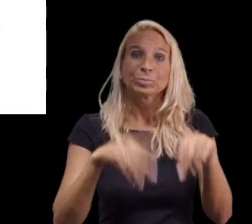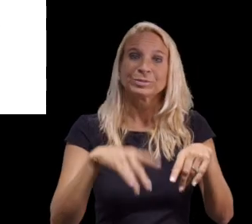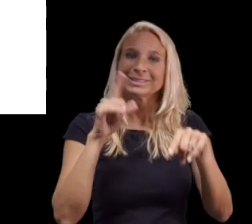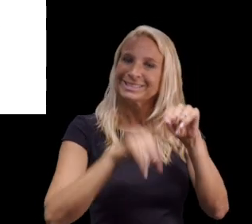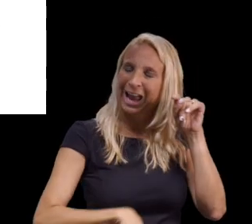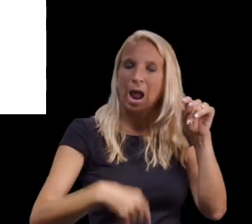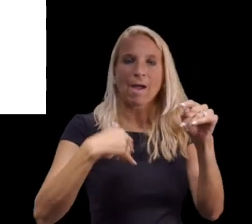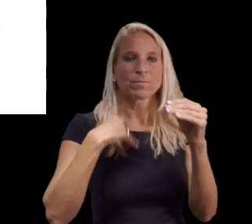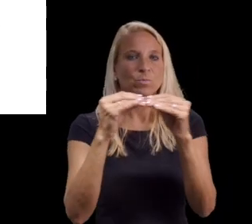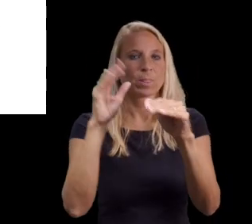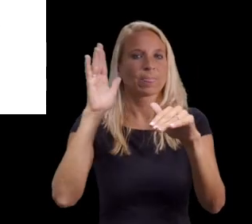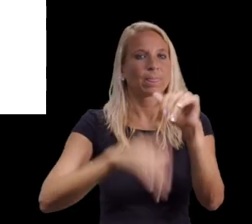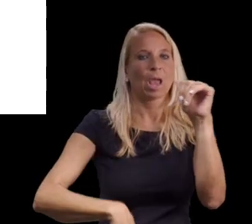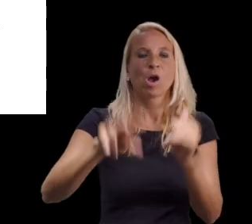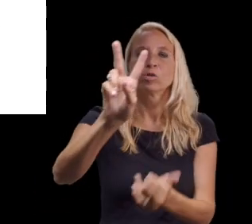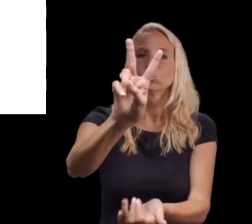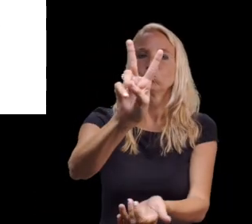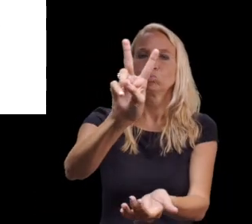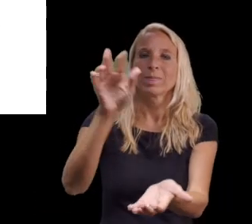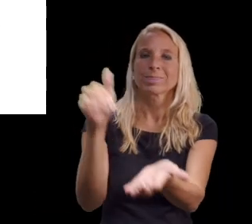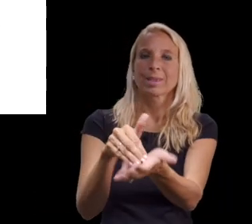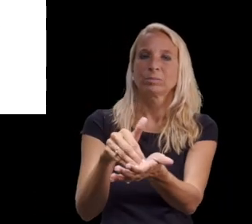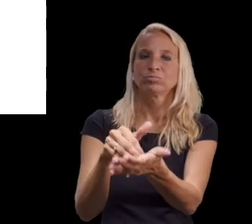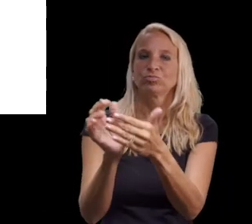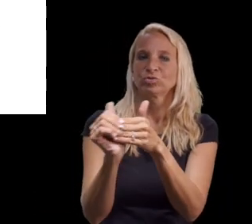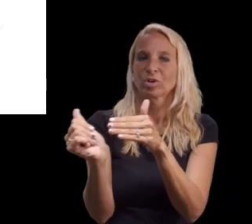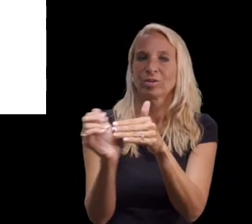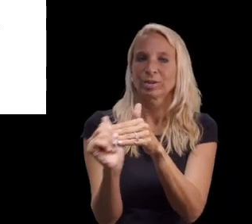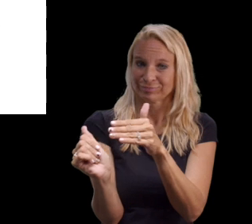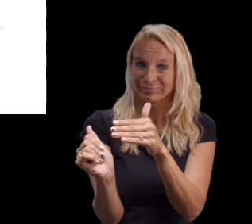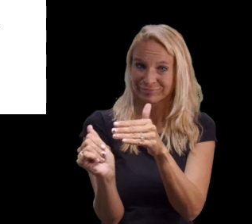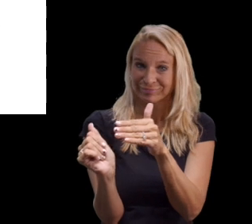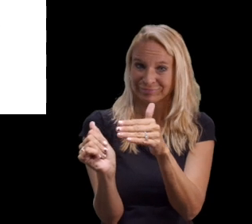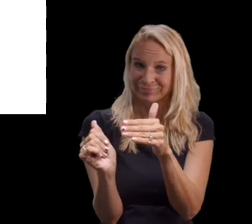and a person cannot have more than $2,000 in resources.